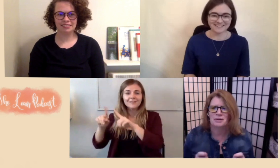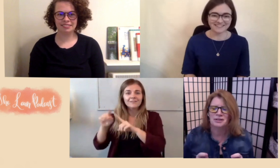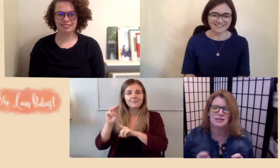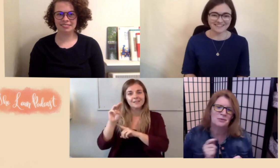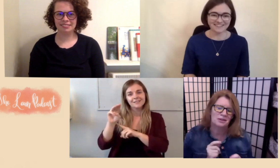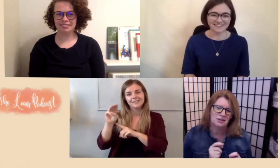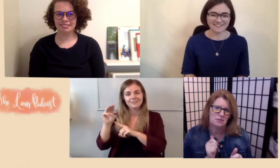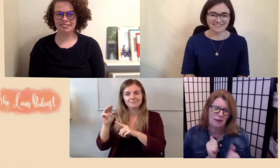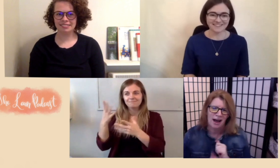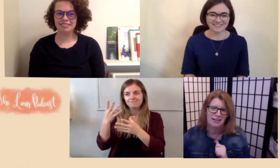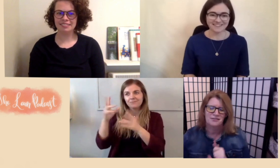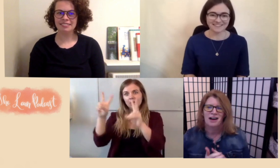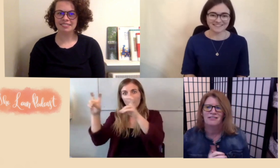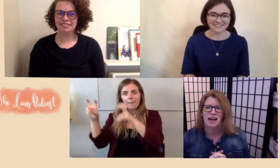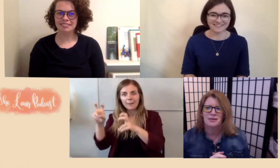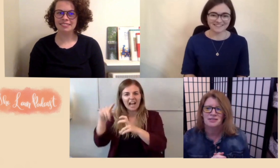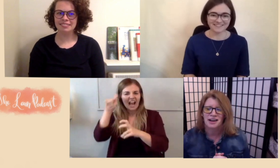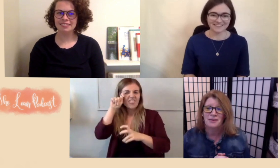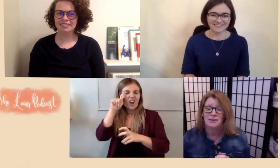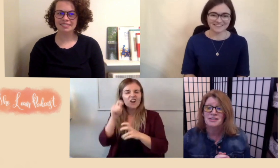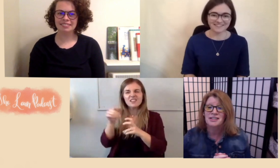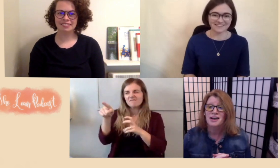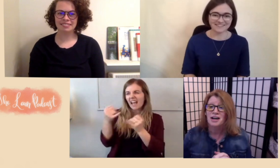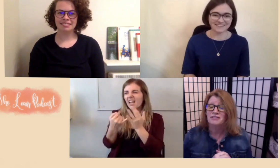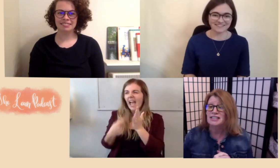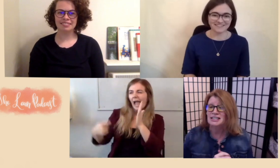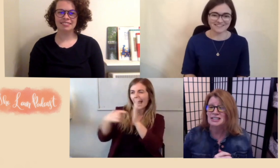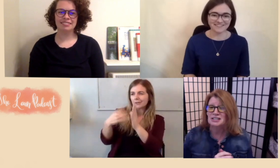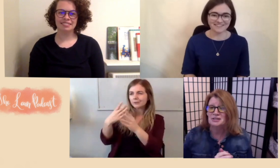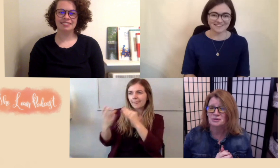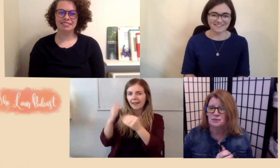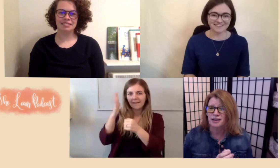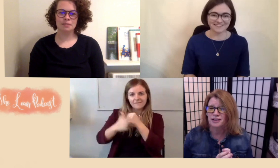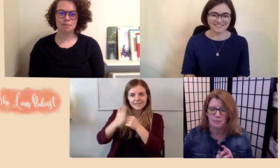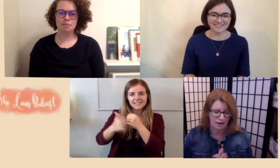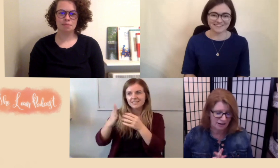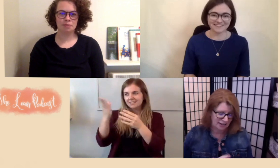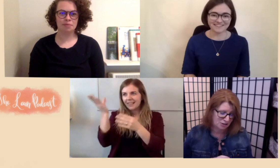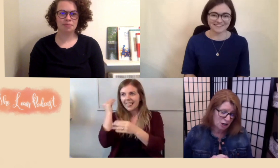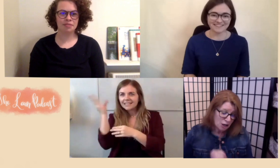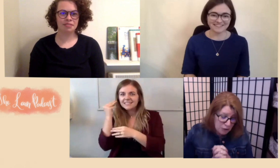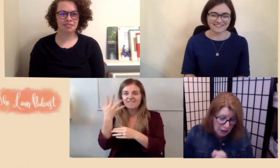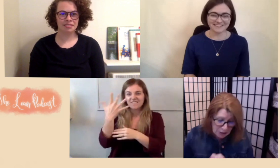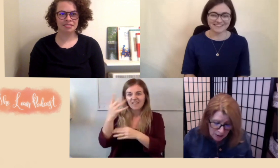Once you pass 5,000 hours of listening to a podcast, you get your own.